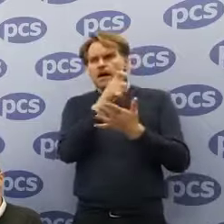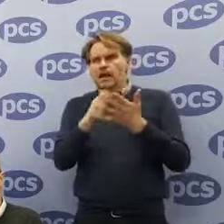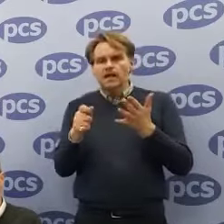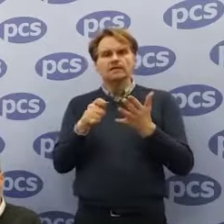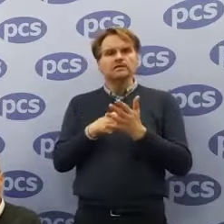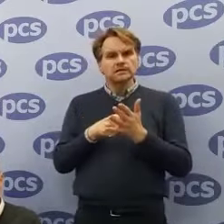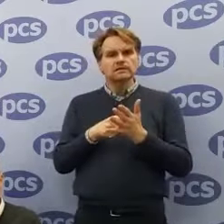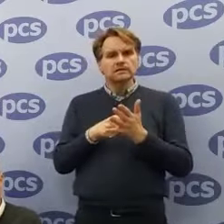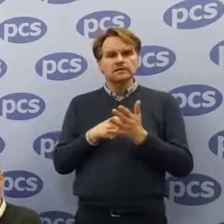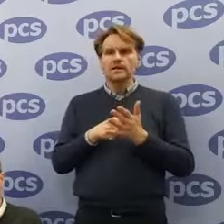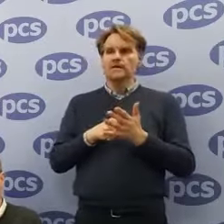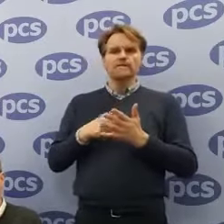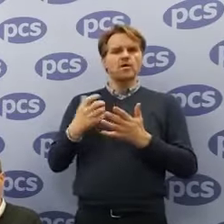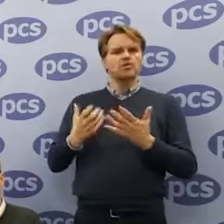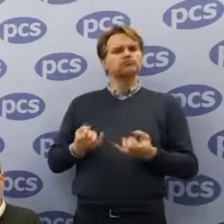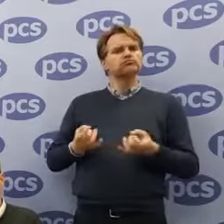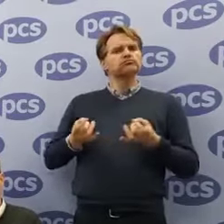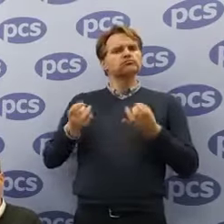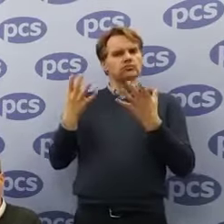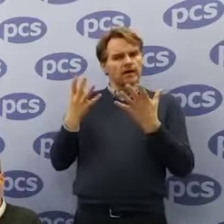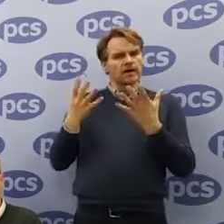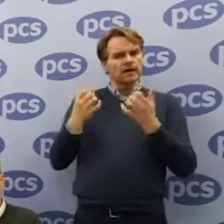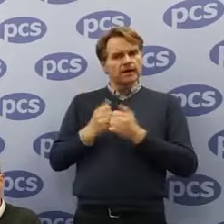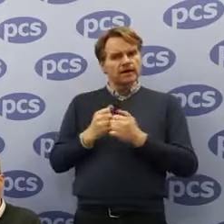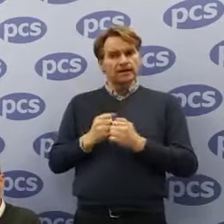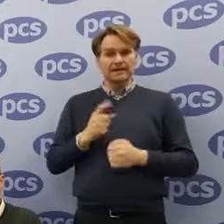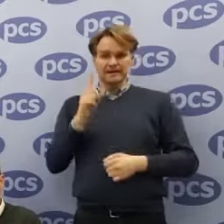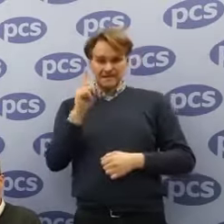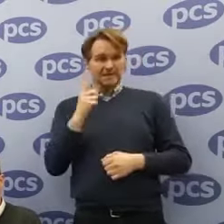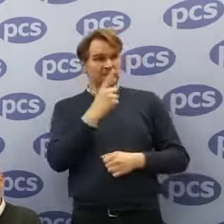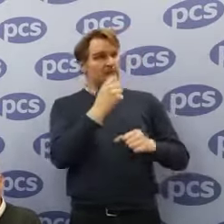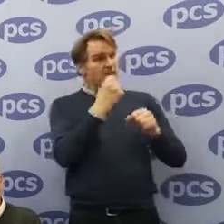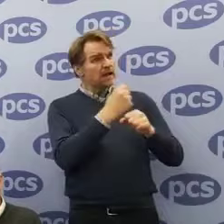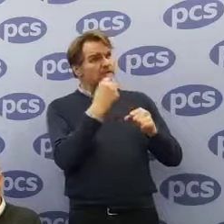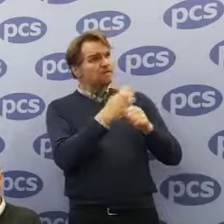new undemocratic thresholds the government's imposed. So this year we're